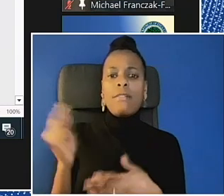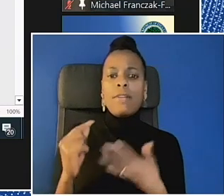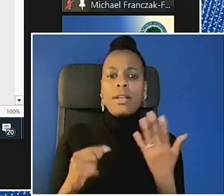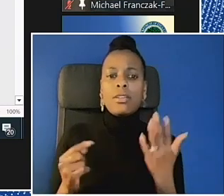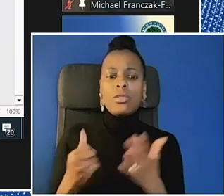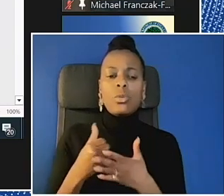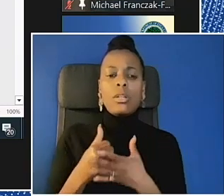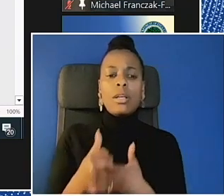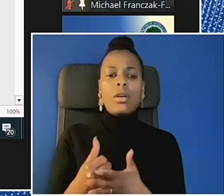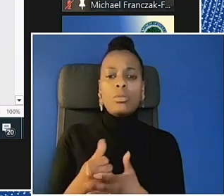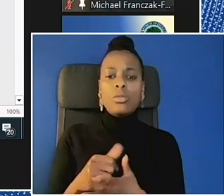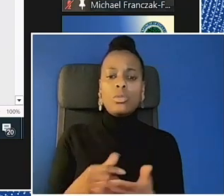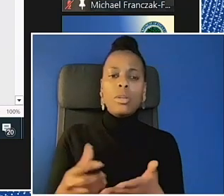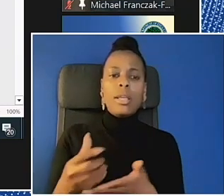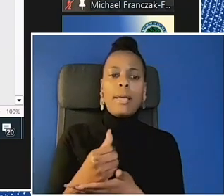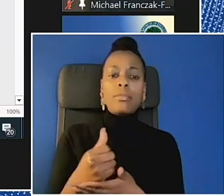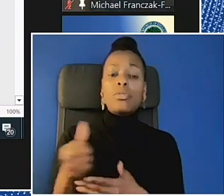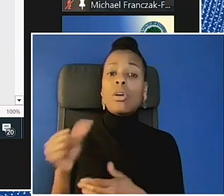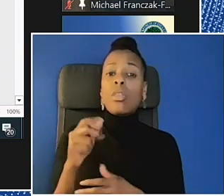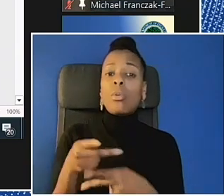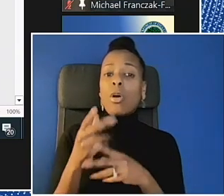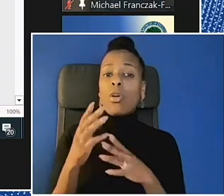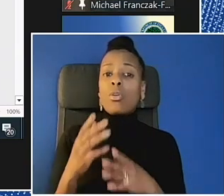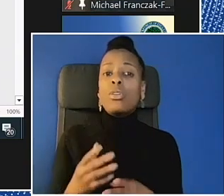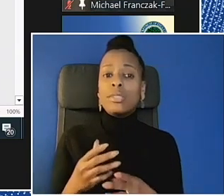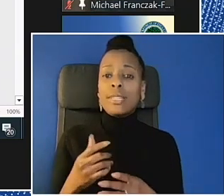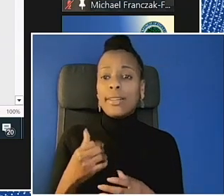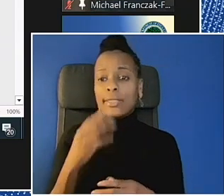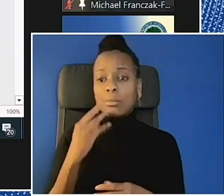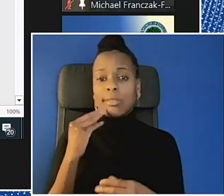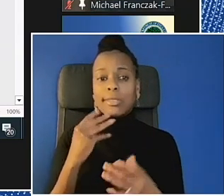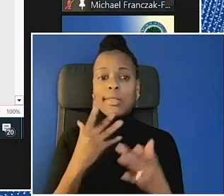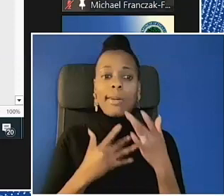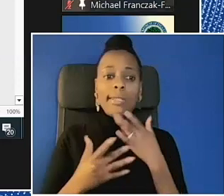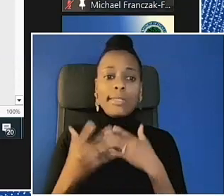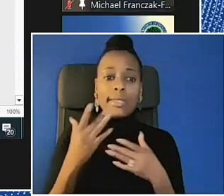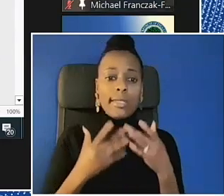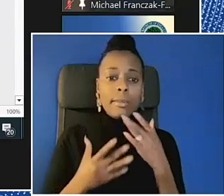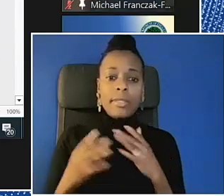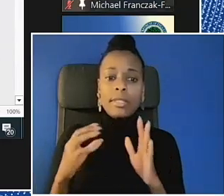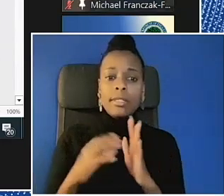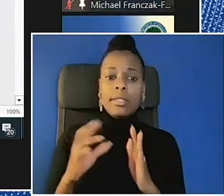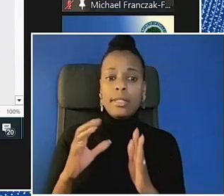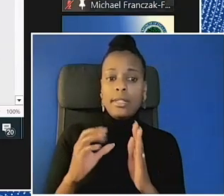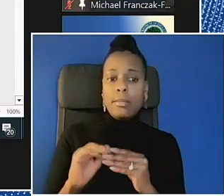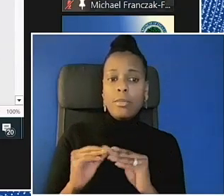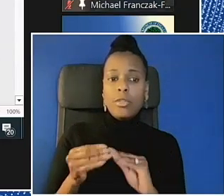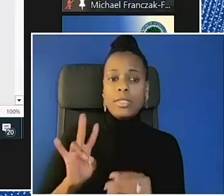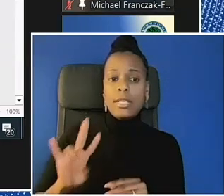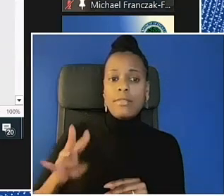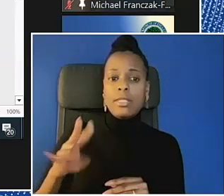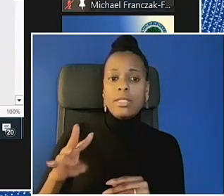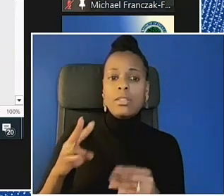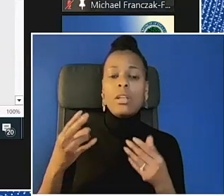experiencing hardship, and factor 17 already permits the Secretary to identify other indicators of hardship where